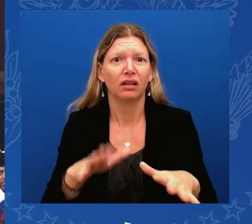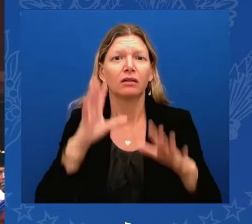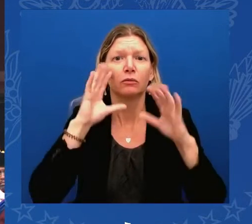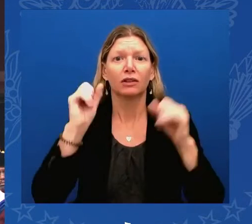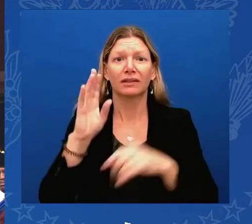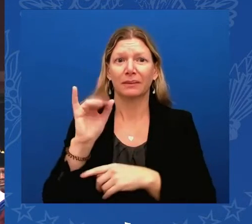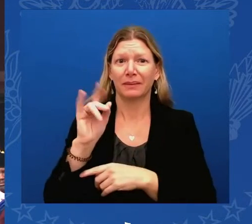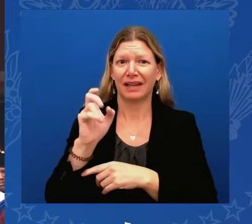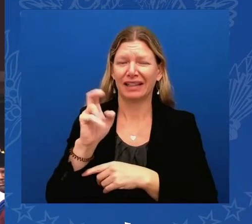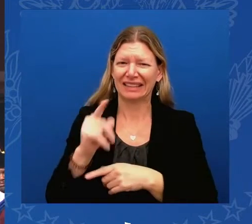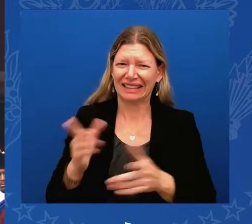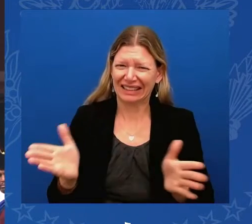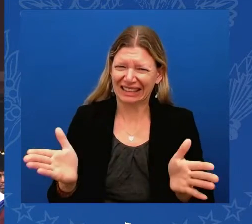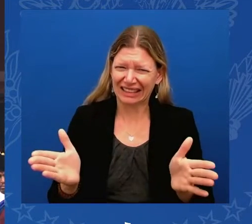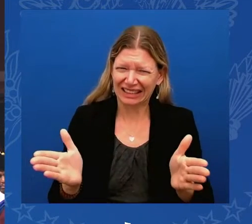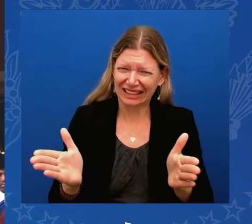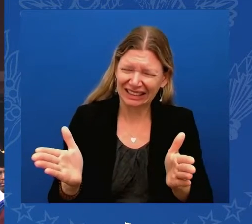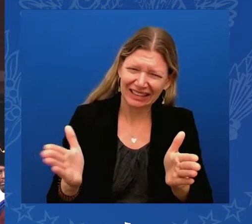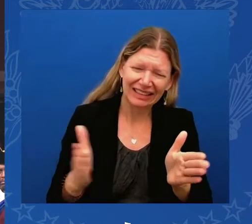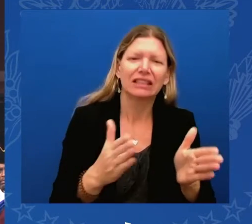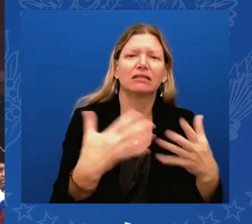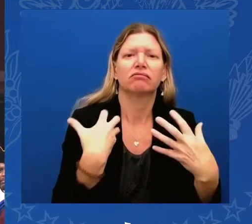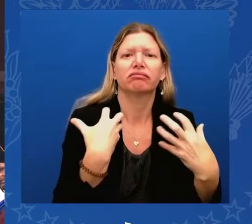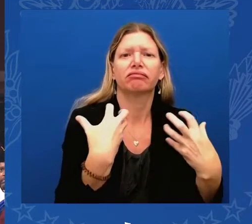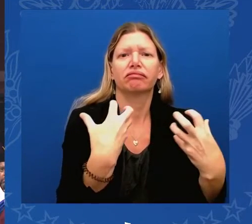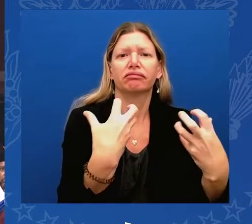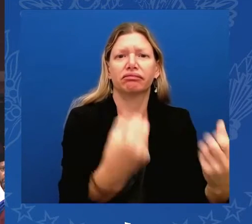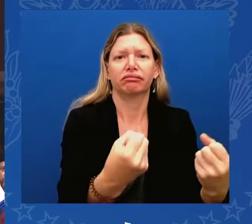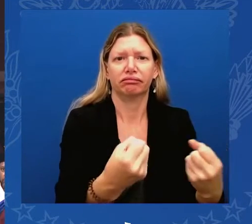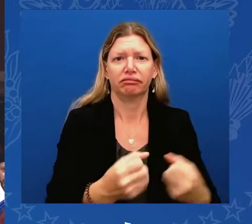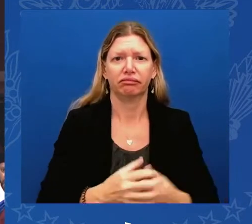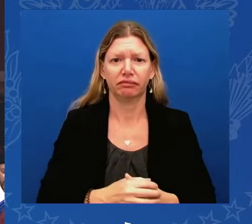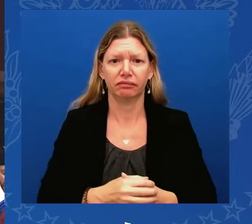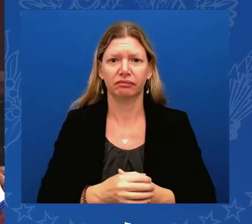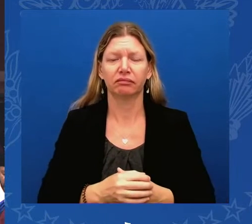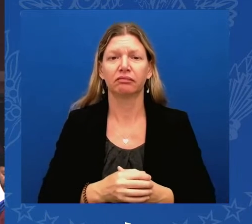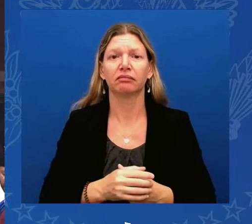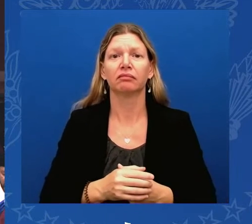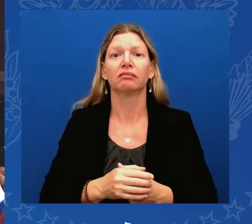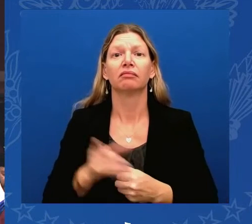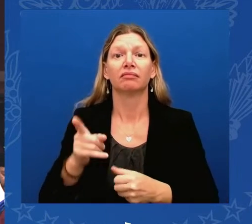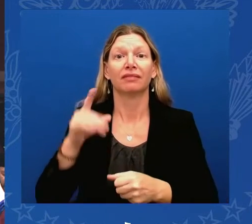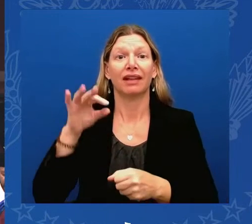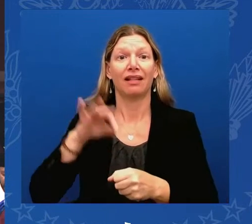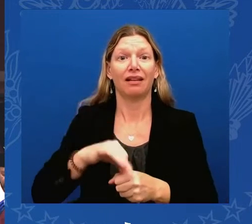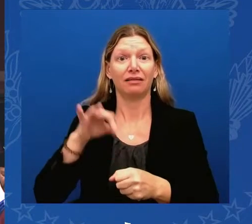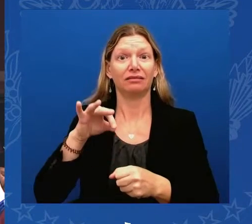He was elected the 46th President of the United States in 2020